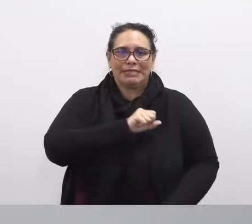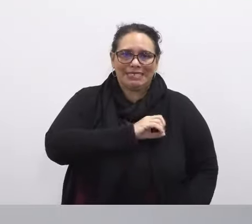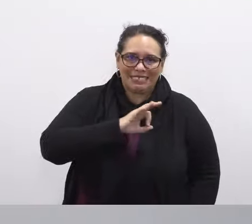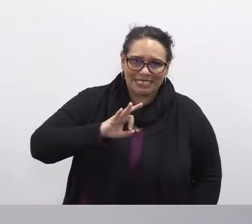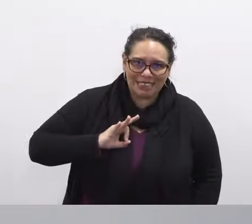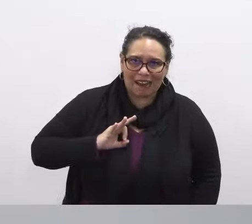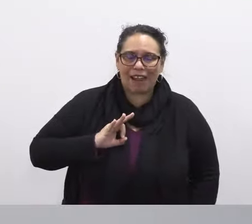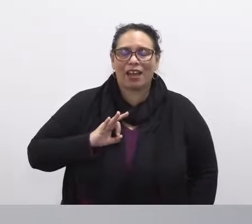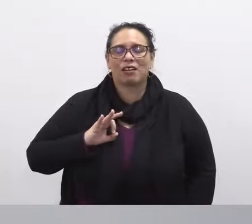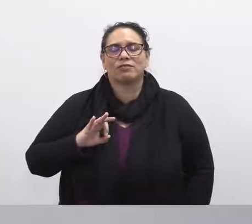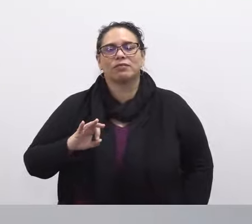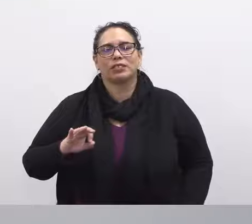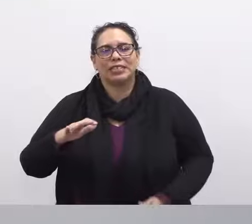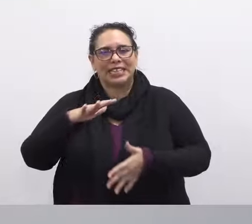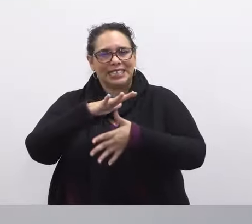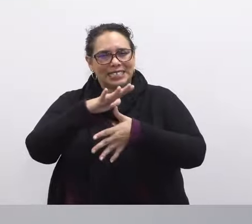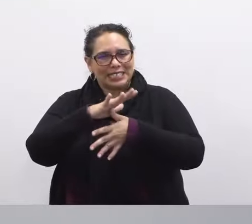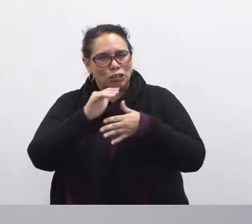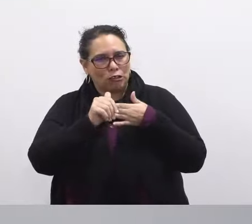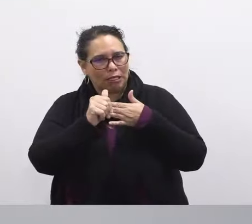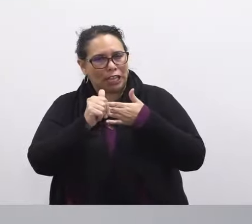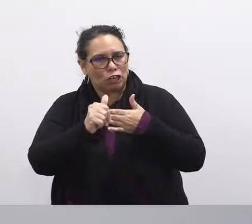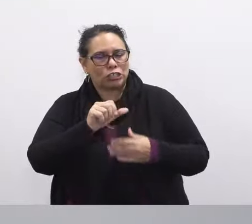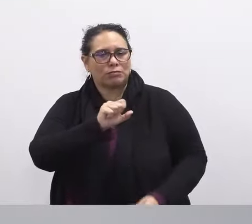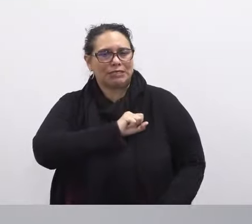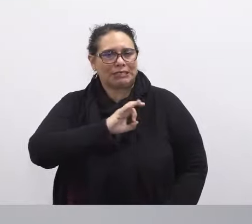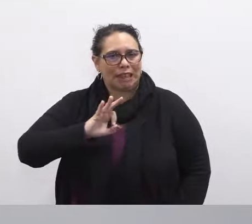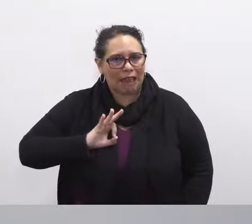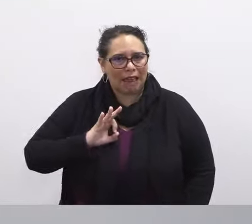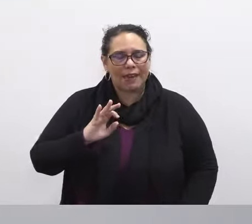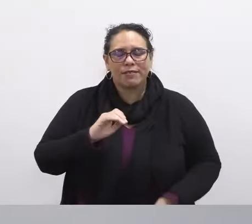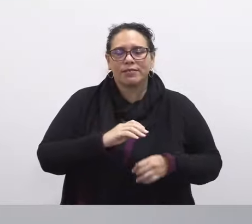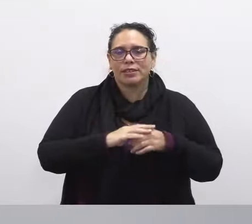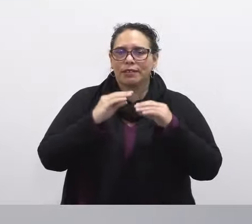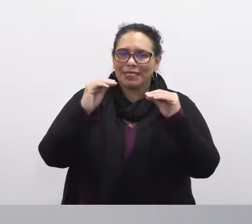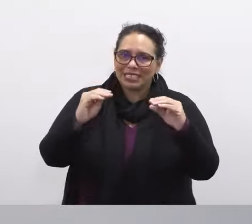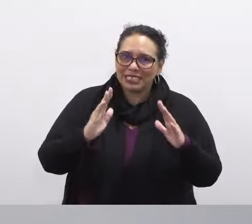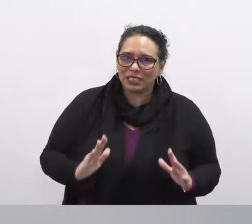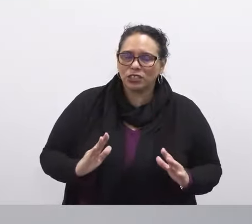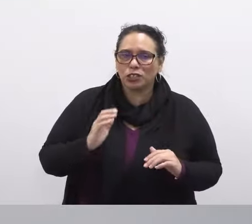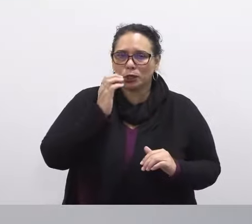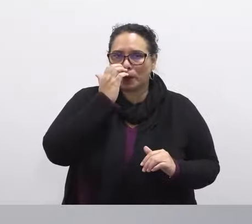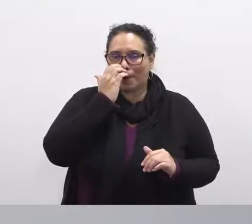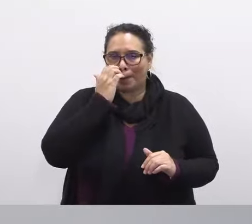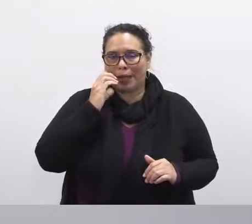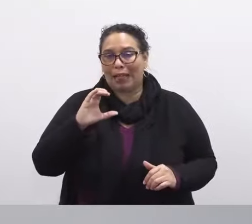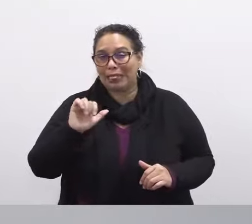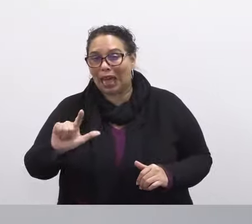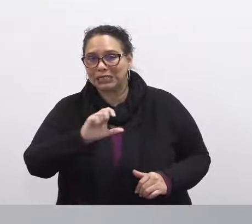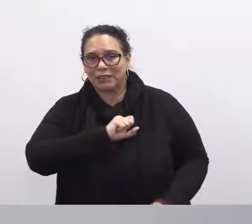the senior leadership staff, the teachers, the classified staff,